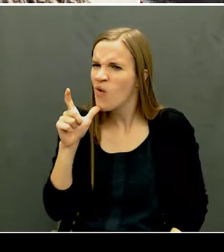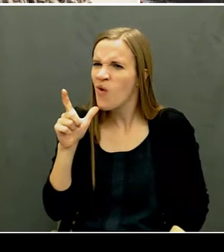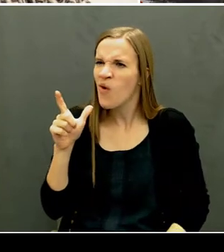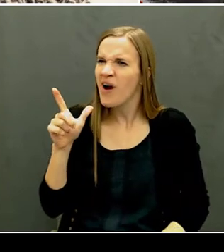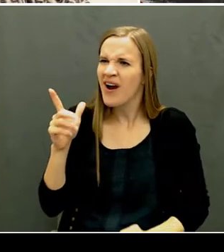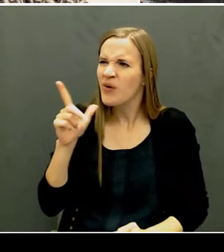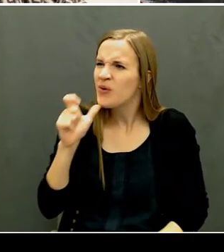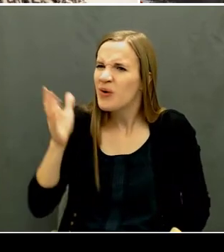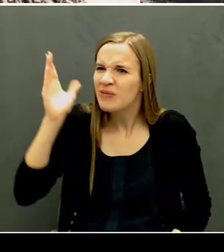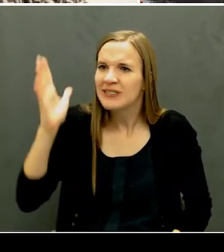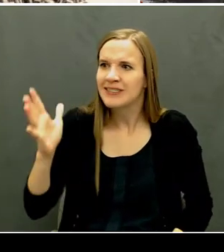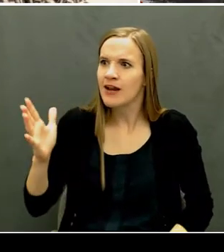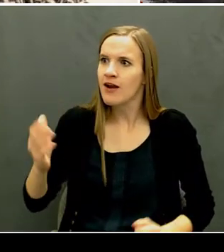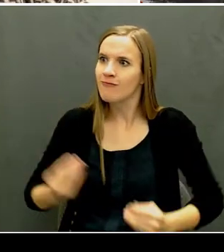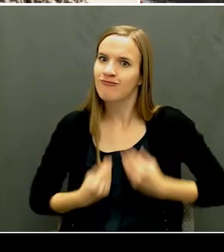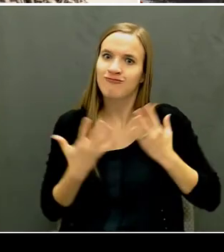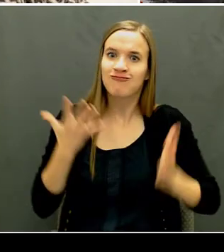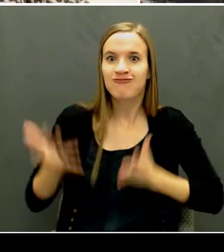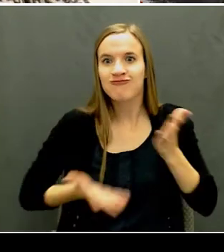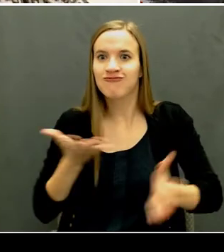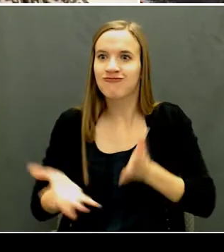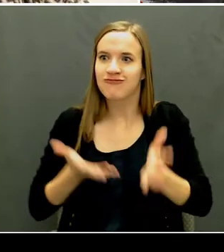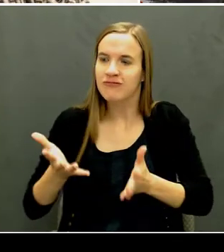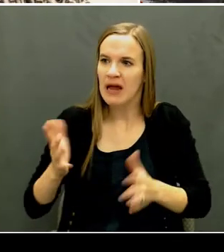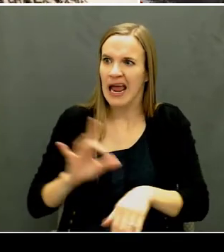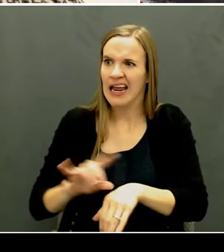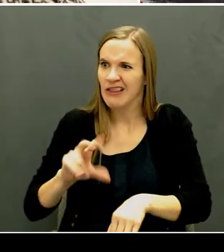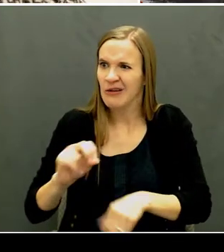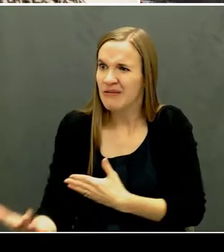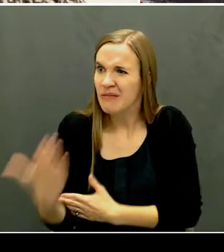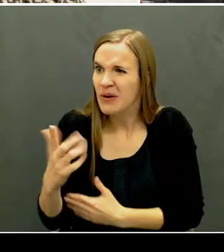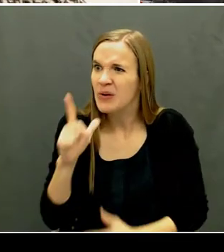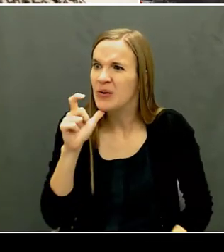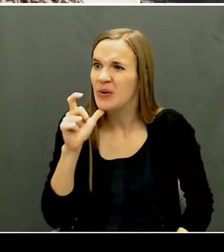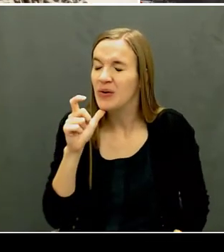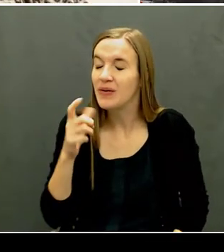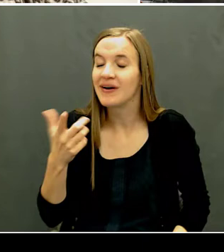suppose if you came over from the east coast, it wasn't quite for so early for you, but but I was